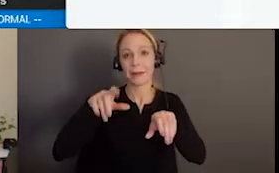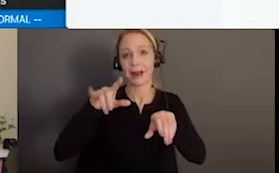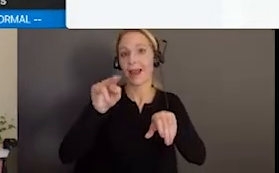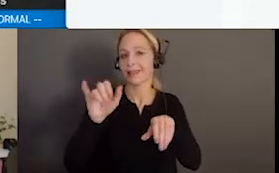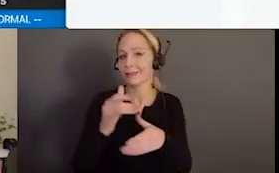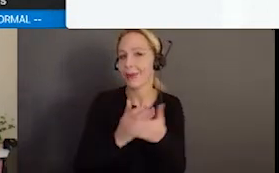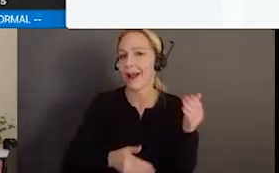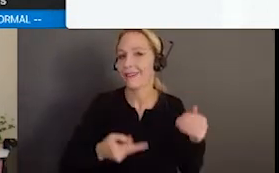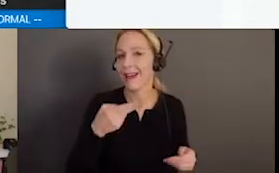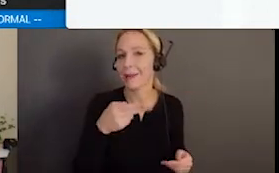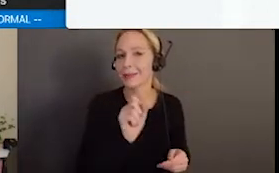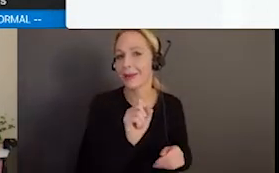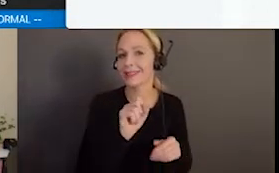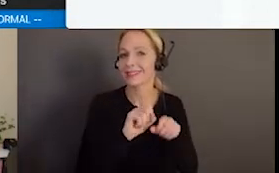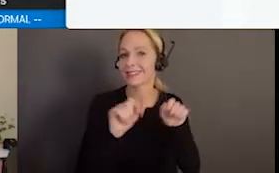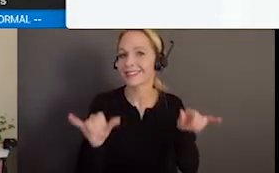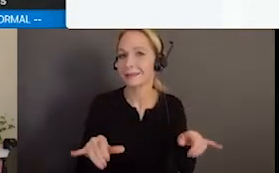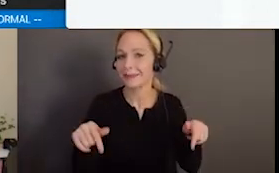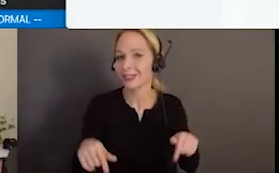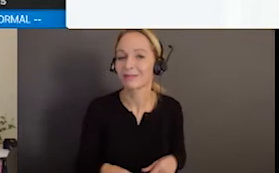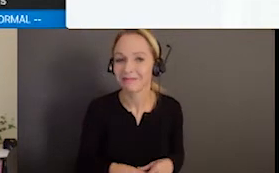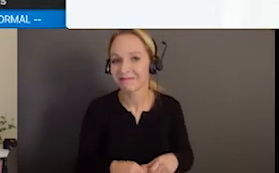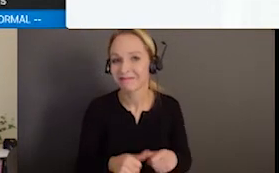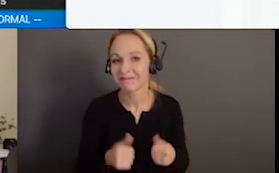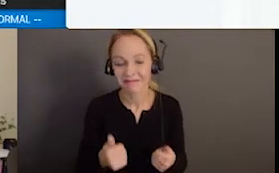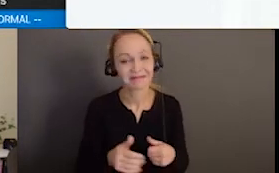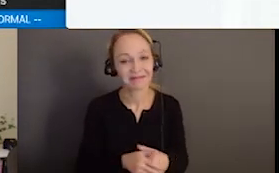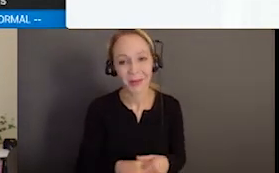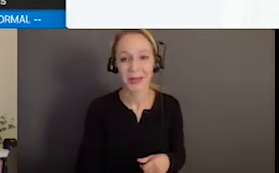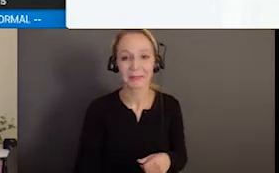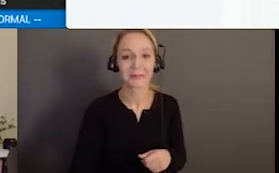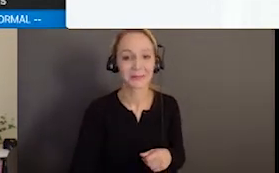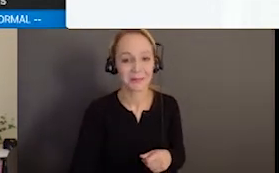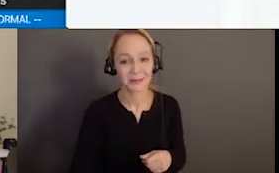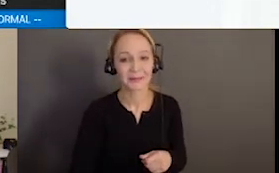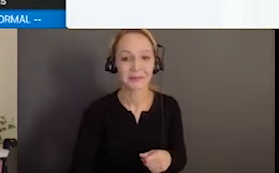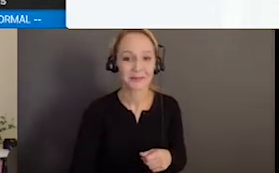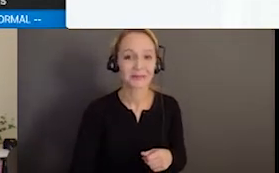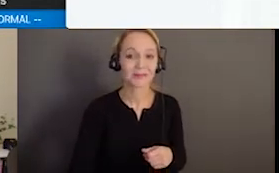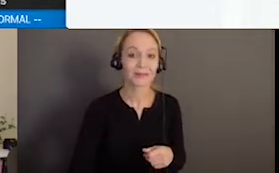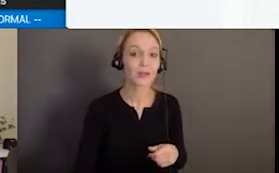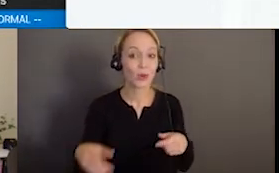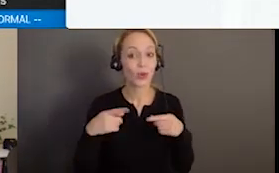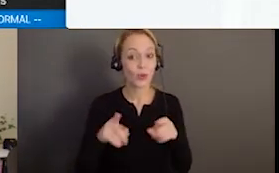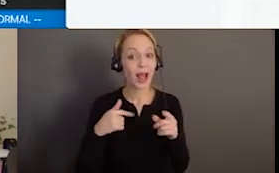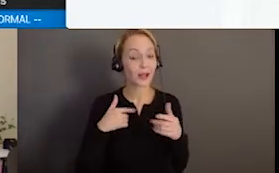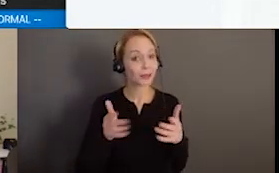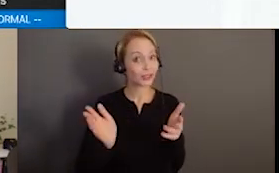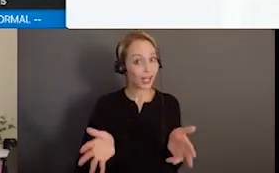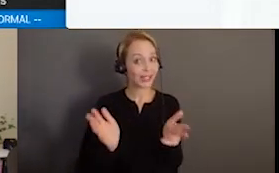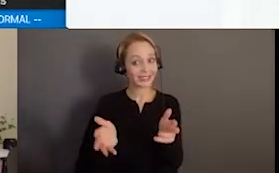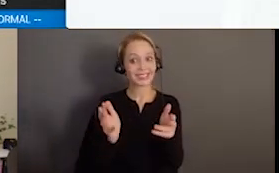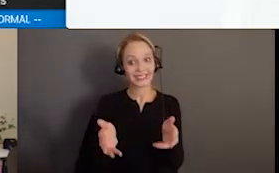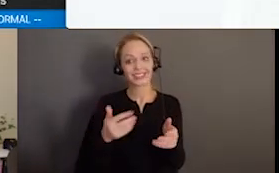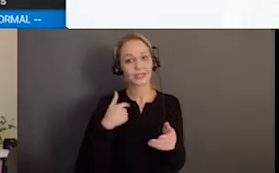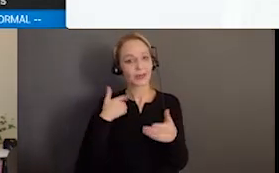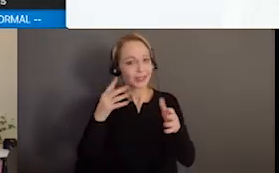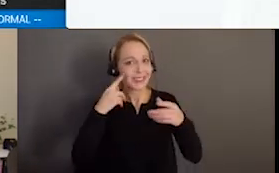THAT IS PART OF THE HubSpot SYSTEM. OKAY, WHILE I WAS CHATTING WE SUCCESSFULLY BUILT AND